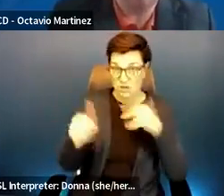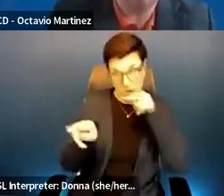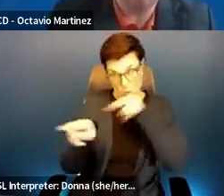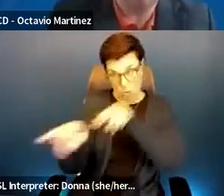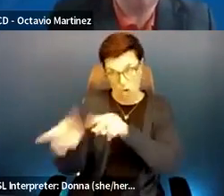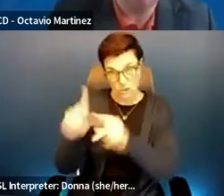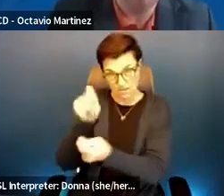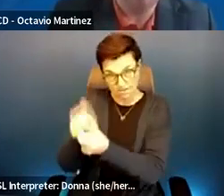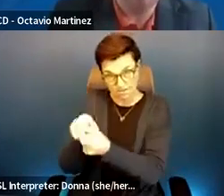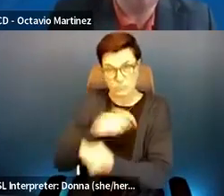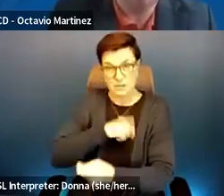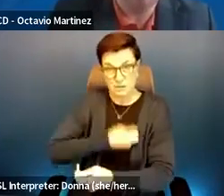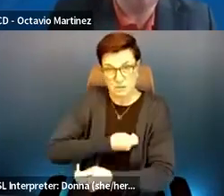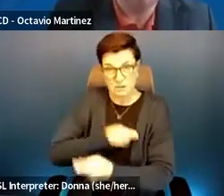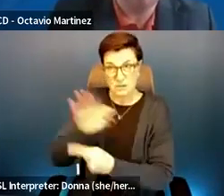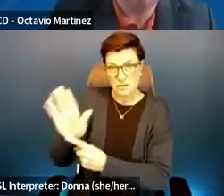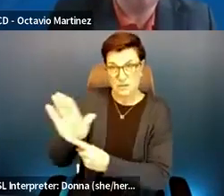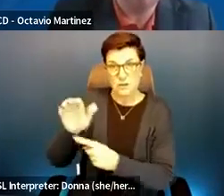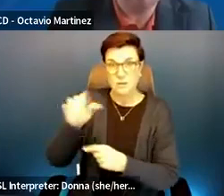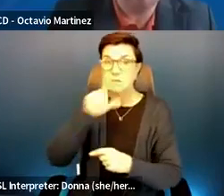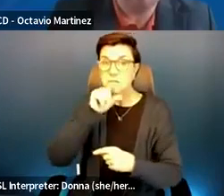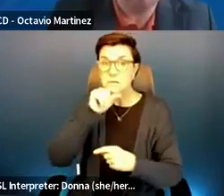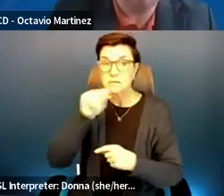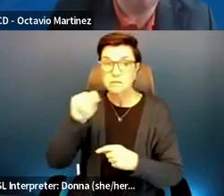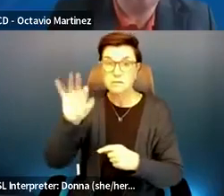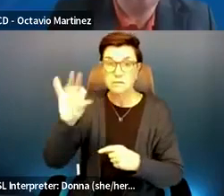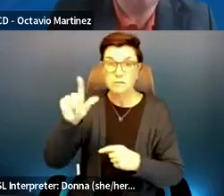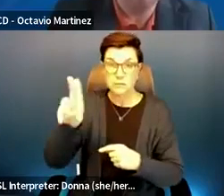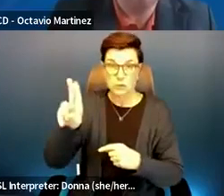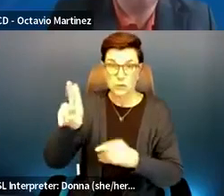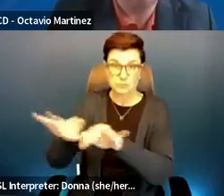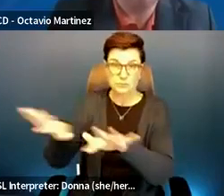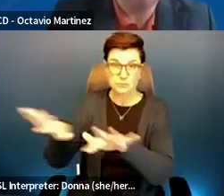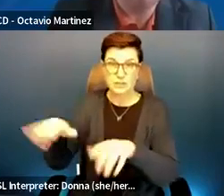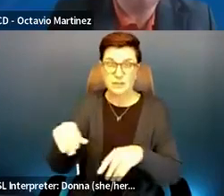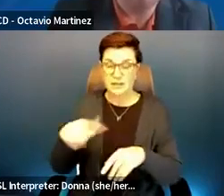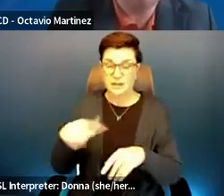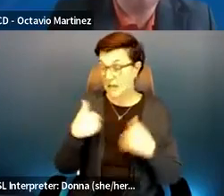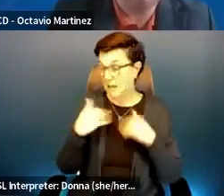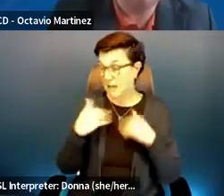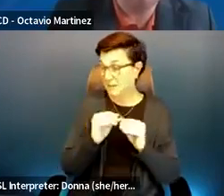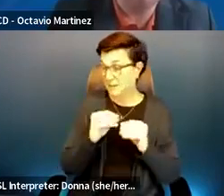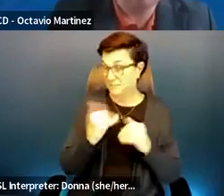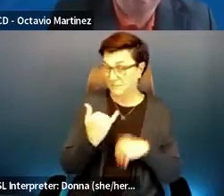In fact, I know I have a hearing tomorrow and a briefing the next day on exactly that issue. Thank you.